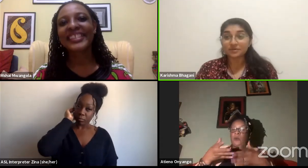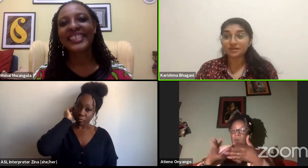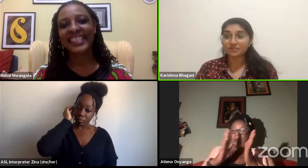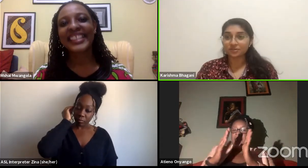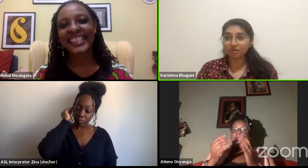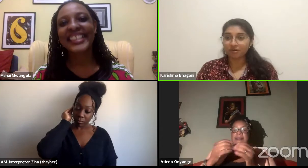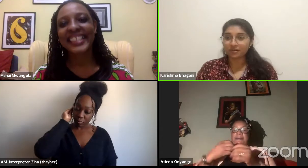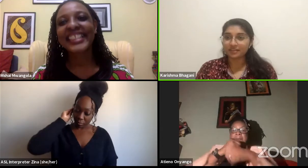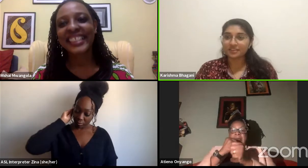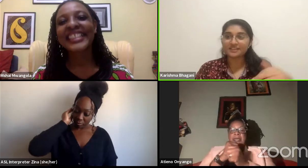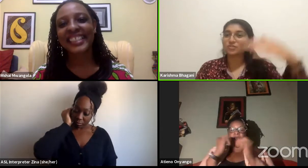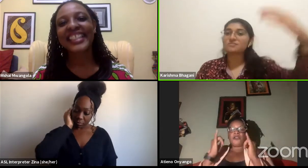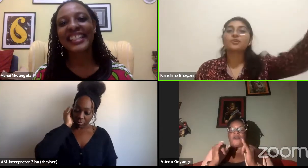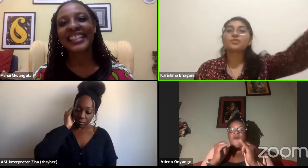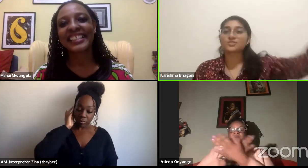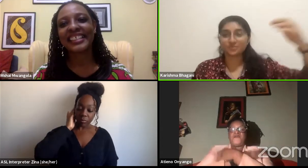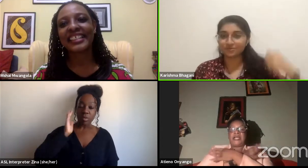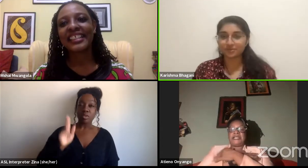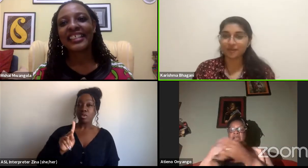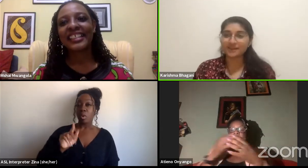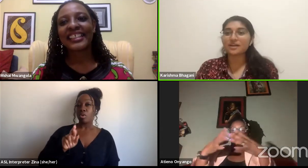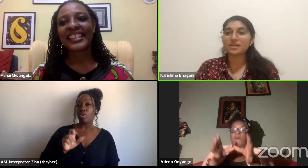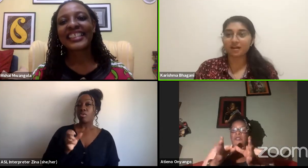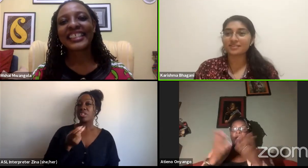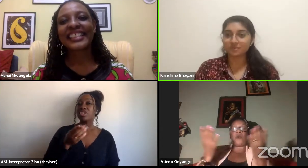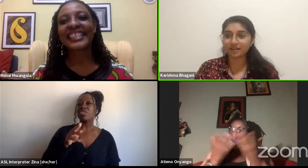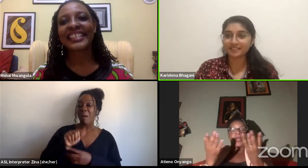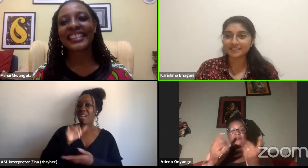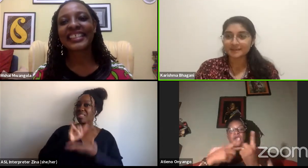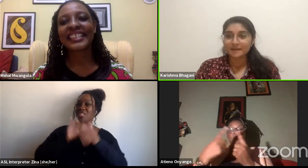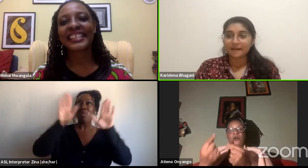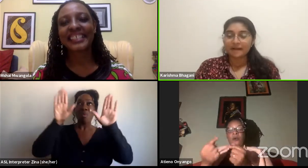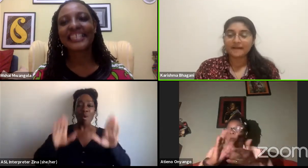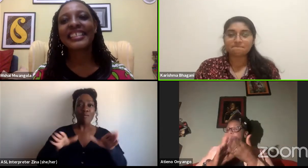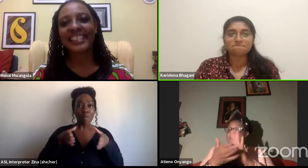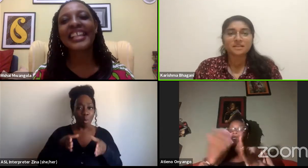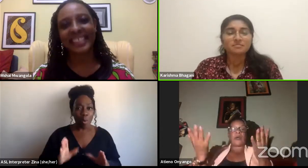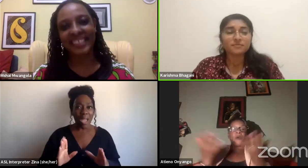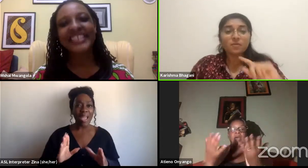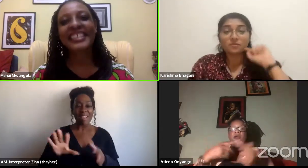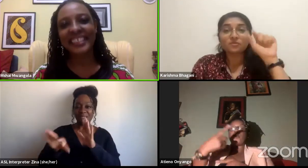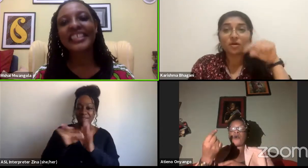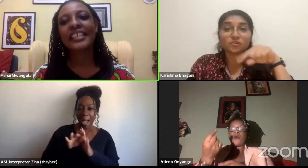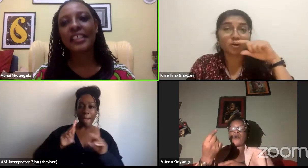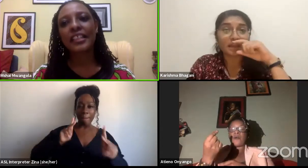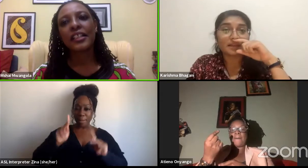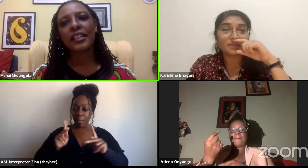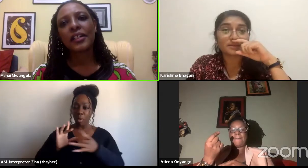wherever you go, that theater just follows you no matter where you are in the world. Before we move on to talking a little bit